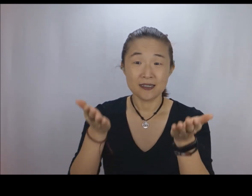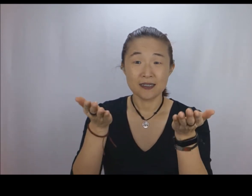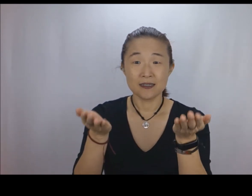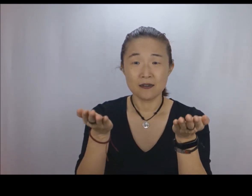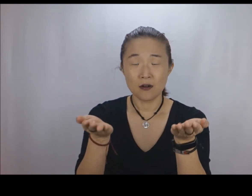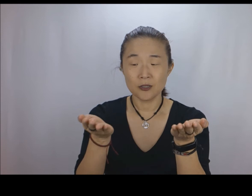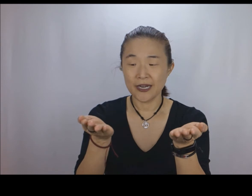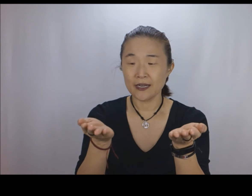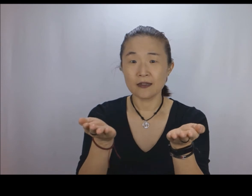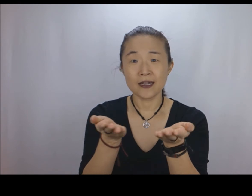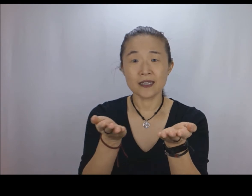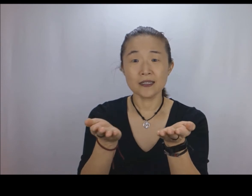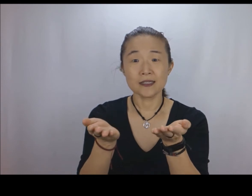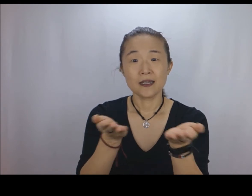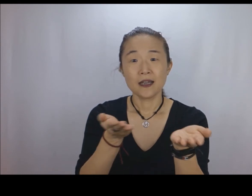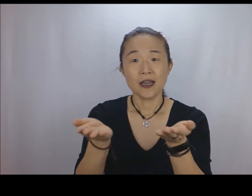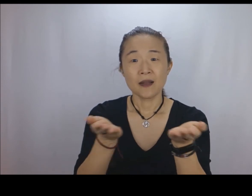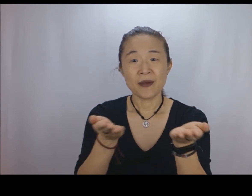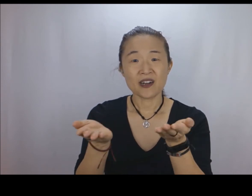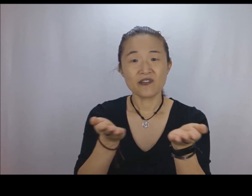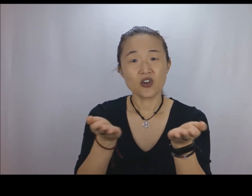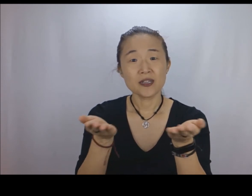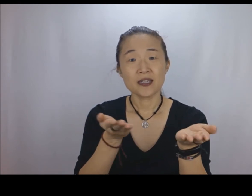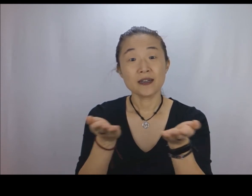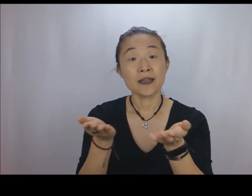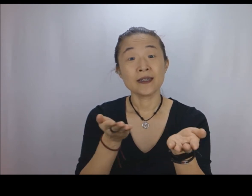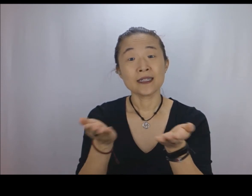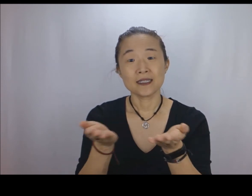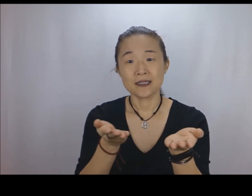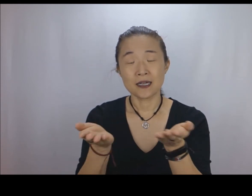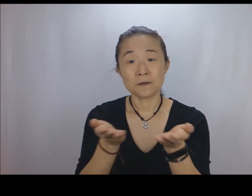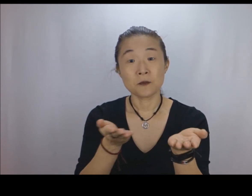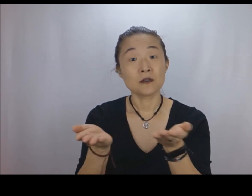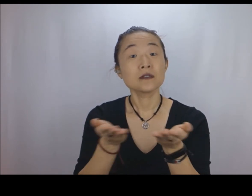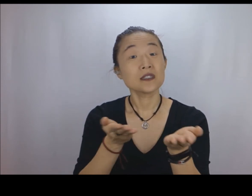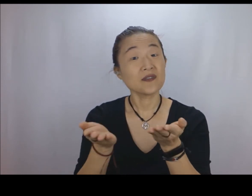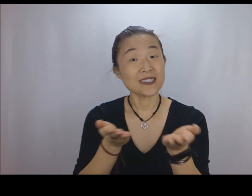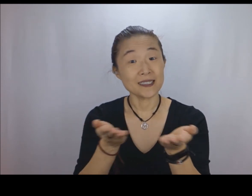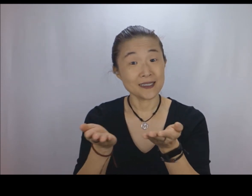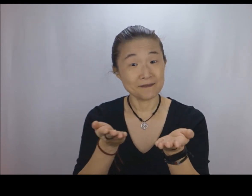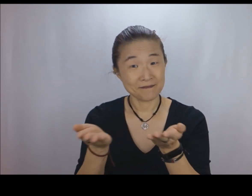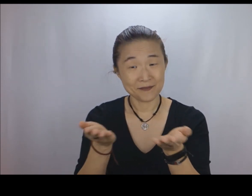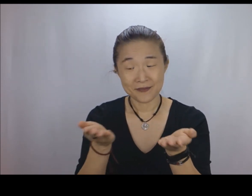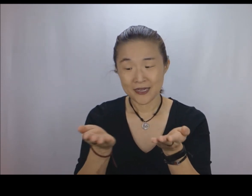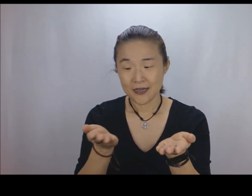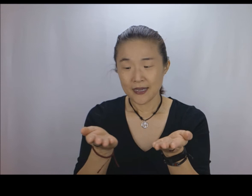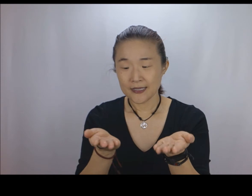So you can hold your hand out like this and back and forth and that's the sign for services.